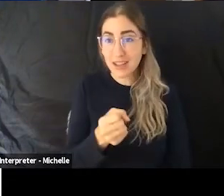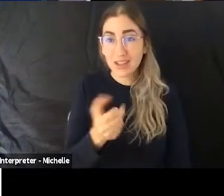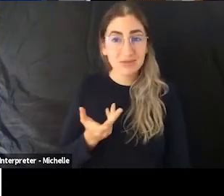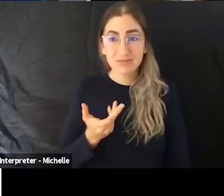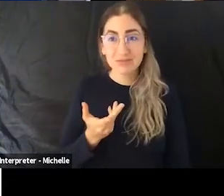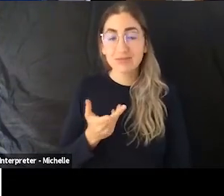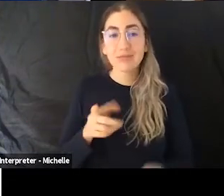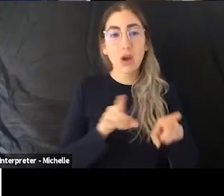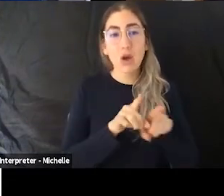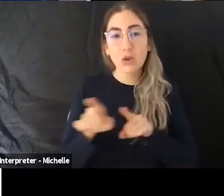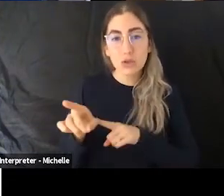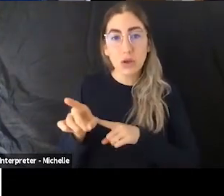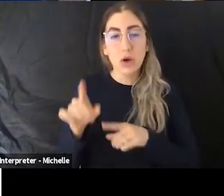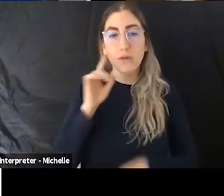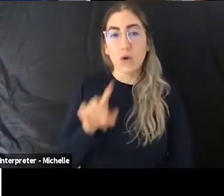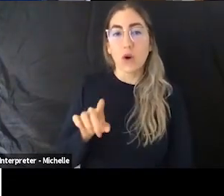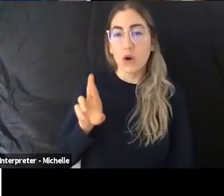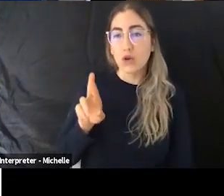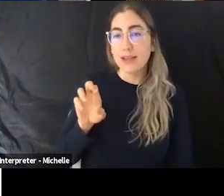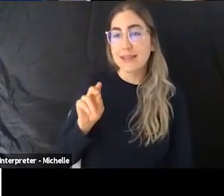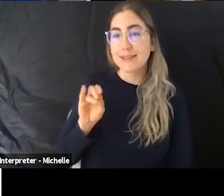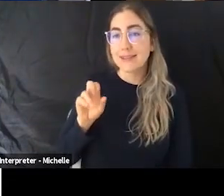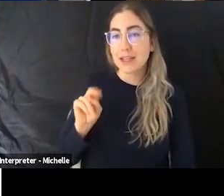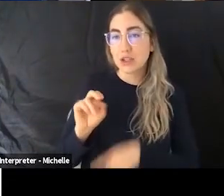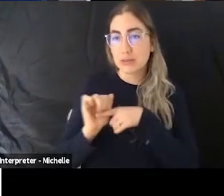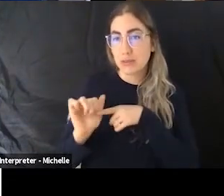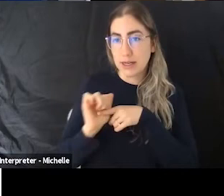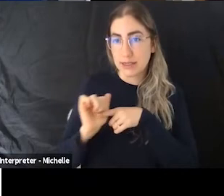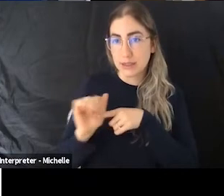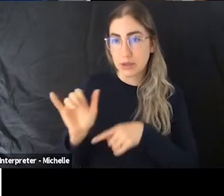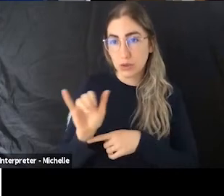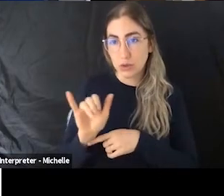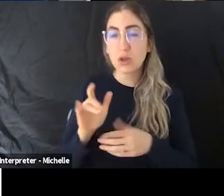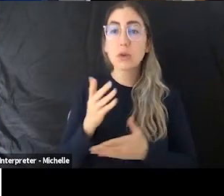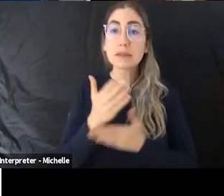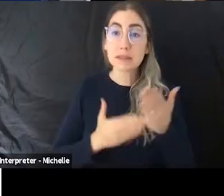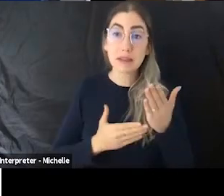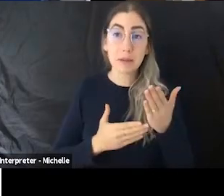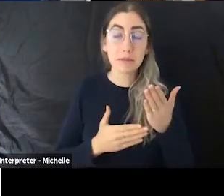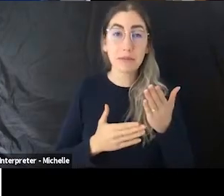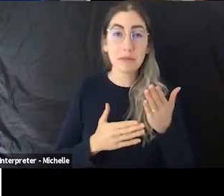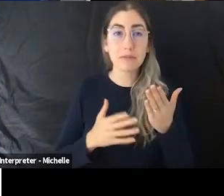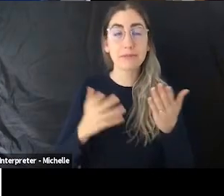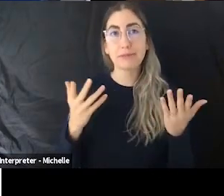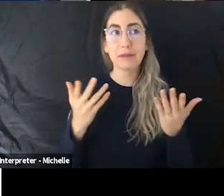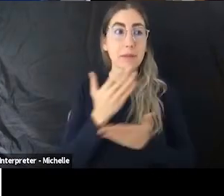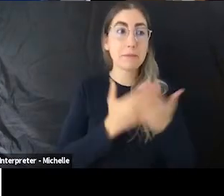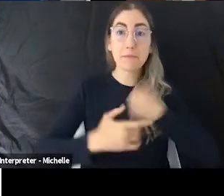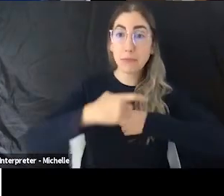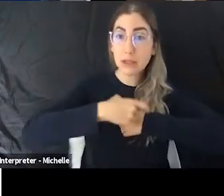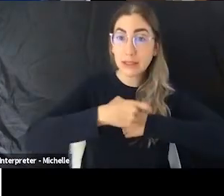S, FOR EXAMPLE, AND SO THERE WAS A LOT OF NEW HIRES, FOR EXAMPLE, AND THERE WAS THERE WAS ALSO A TENDENCY FOR LACK OF ALSO A TENDENCY FOR LACK OF REESSENTIAL PRACTISES.